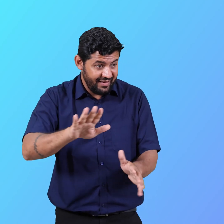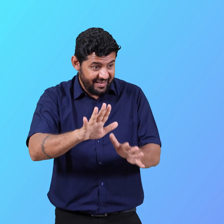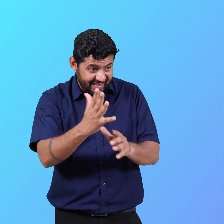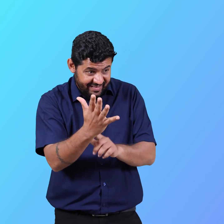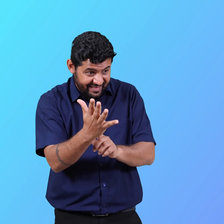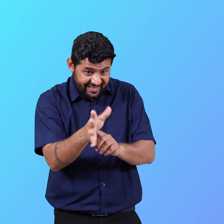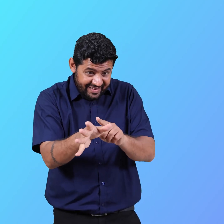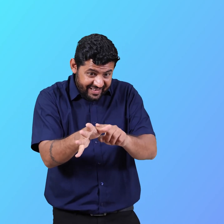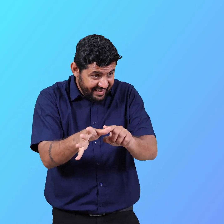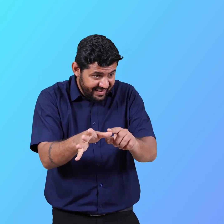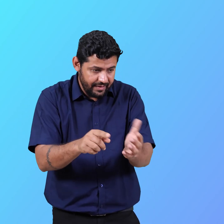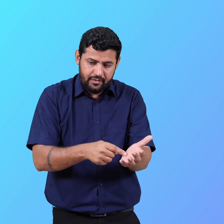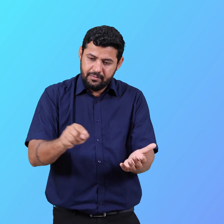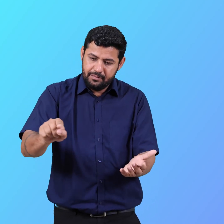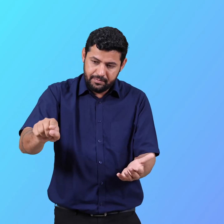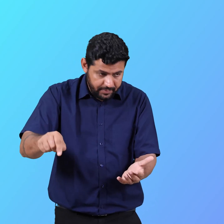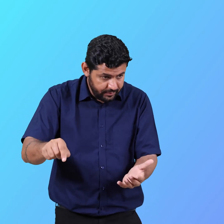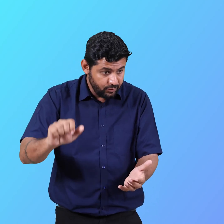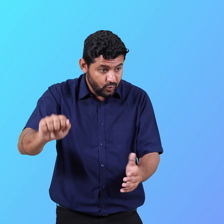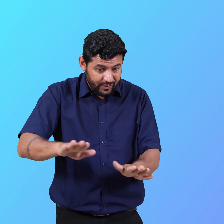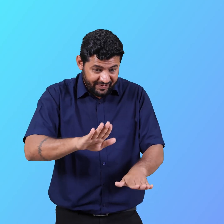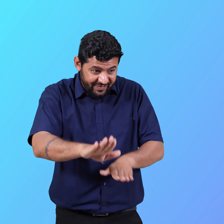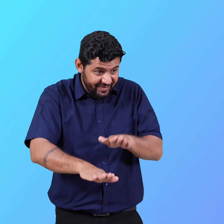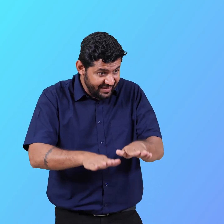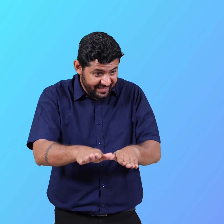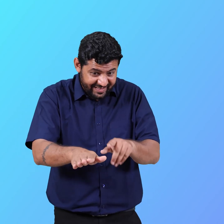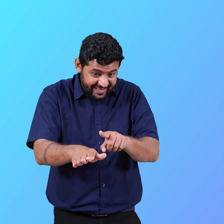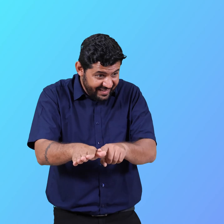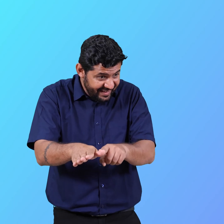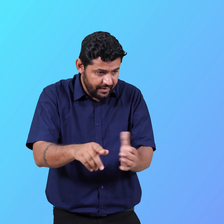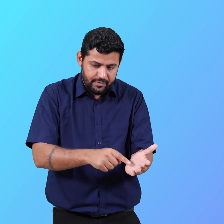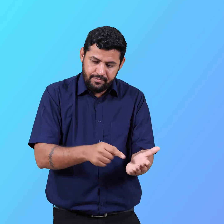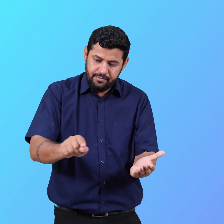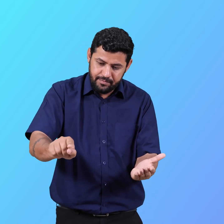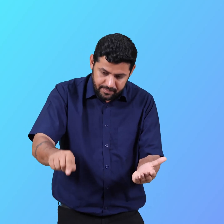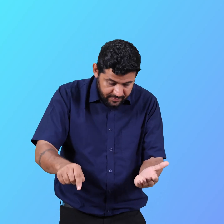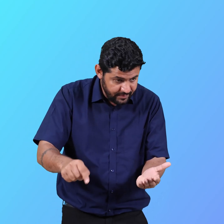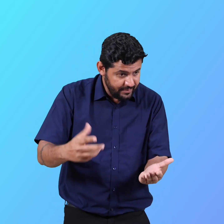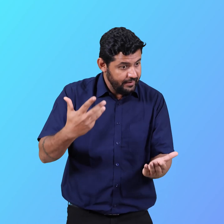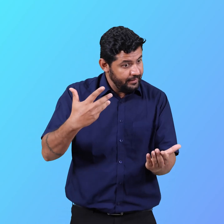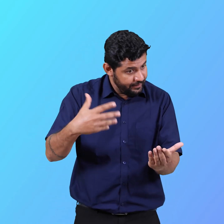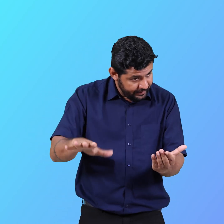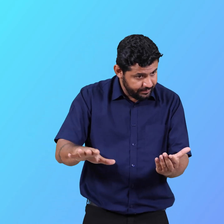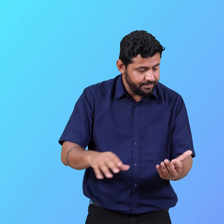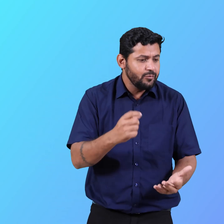The priest will put some of this blood on the thumb of the right hand and on the big toe of the right foot of that person.